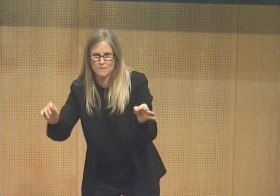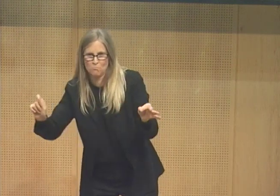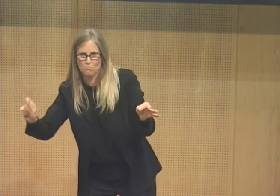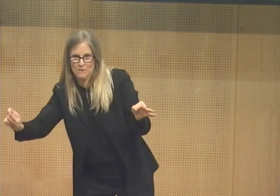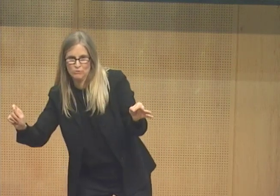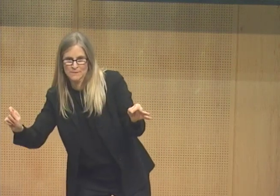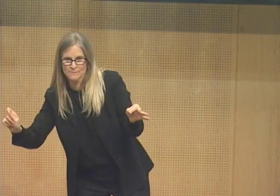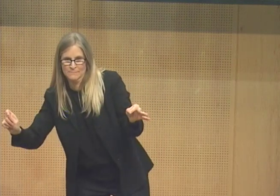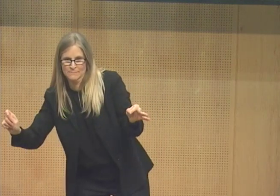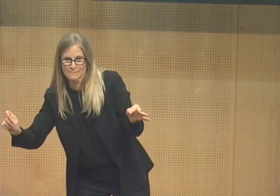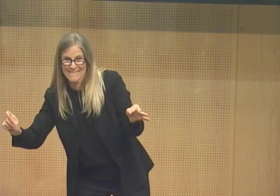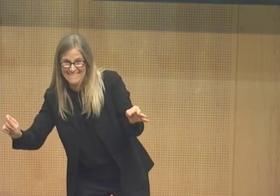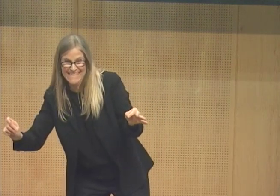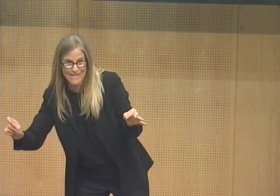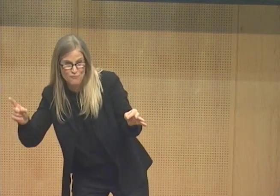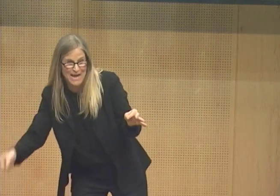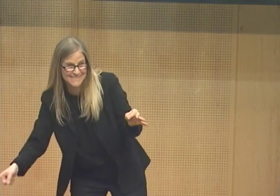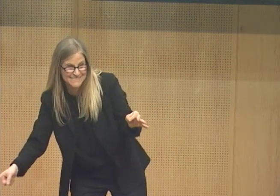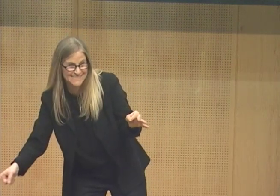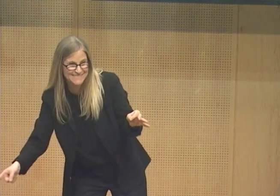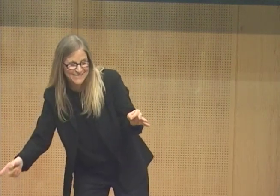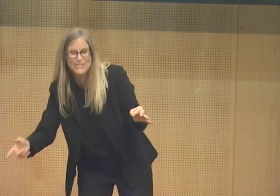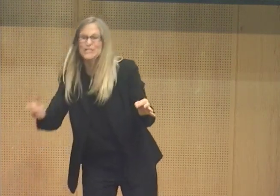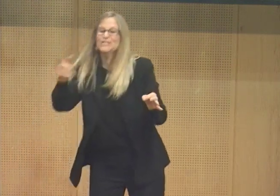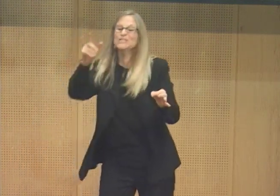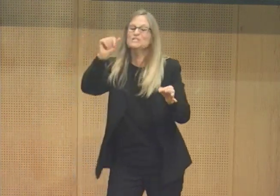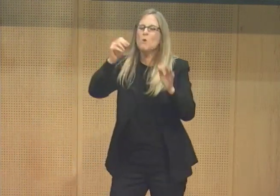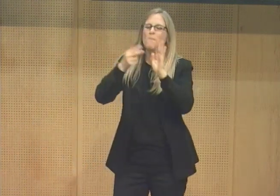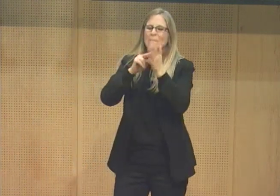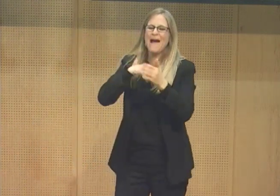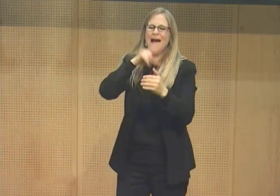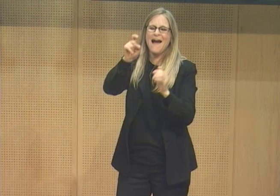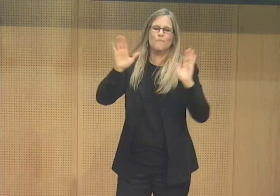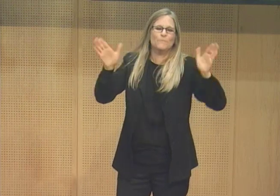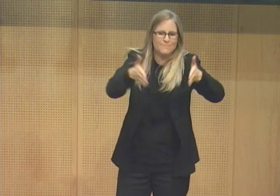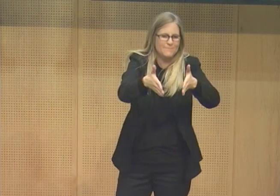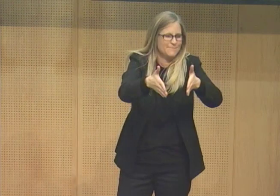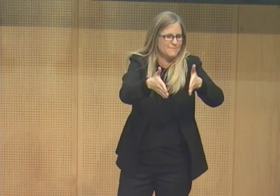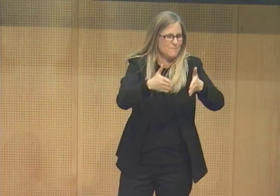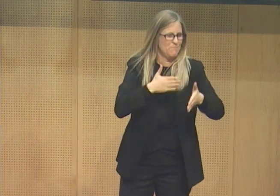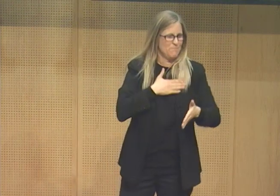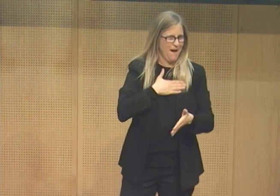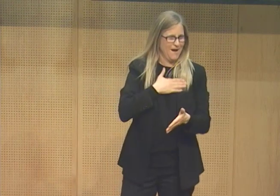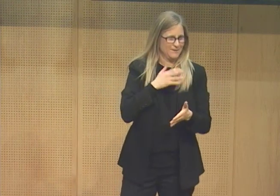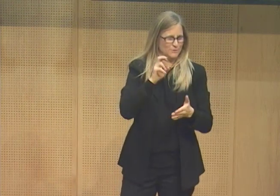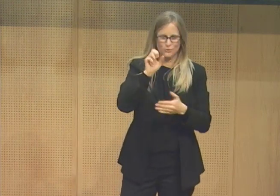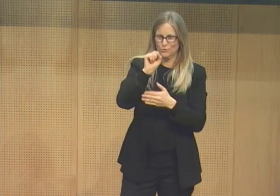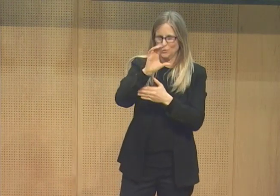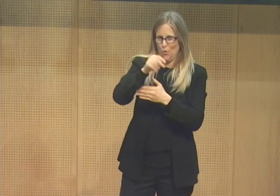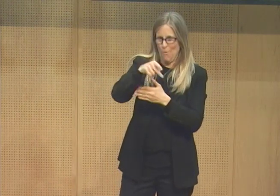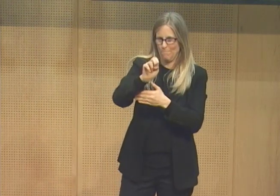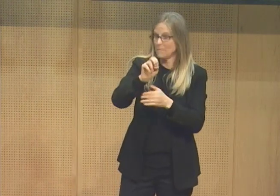It had to have a final sentence with a very last period, so it means that I had to find an initial place to focus